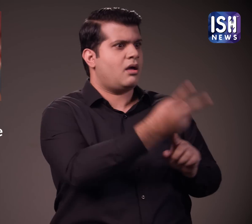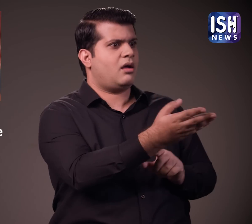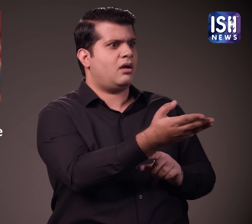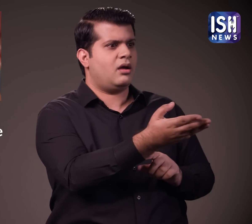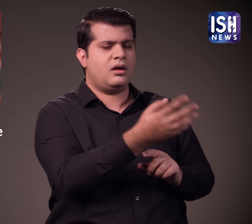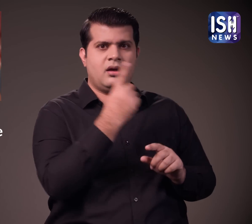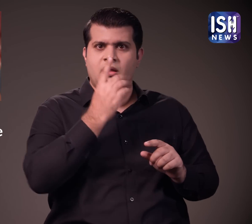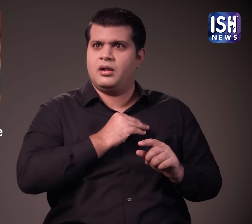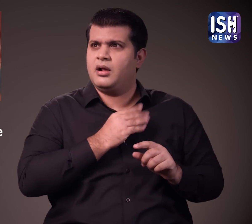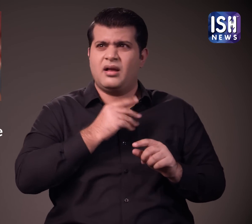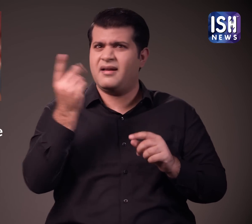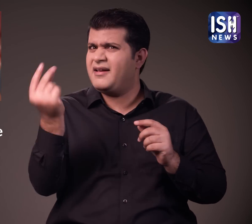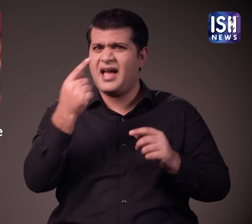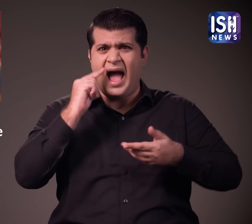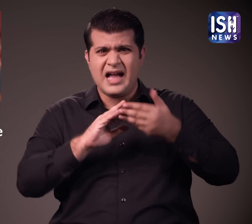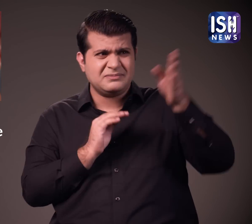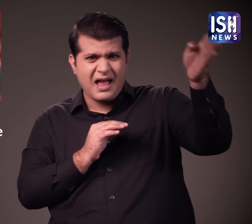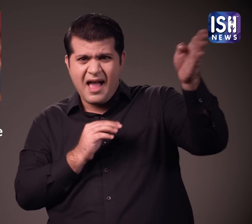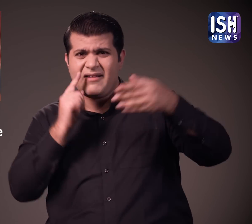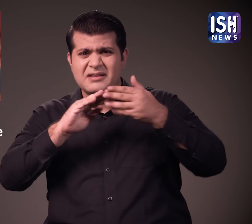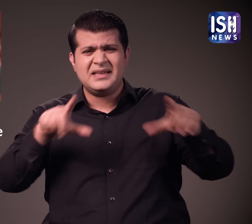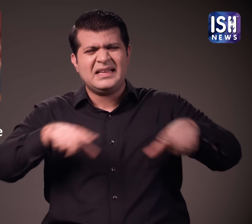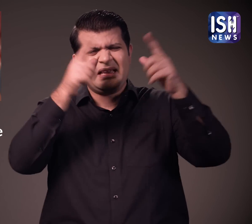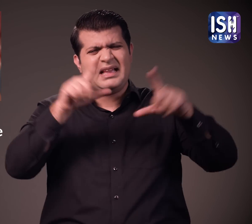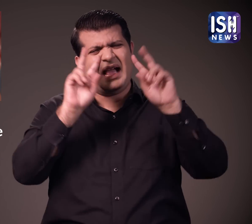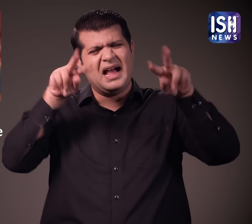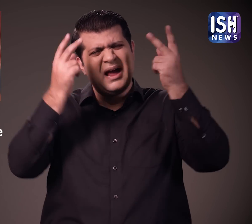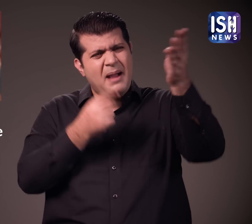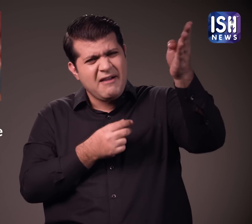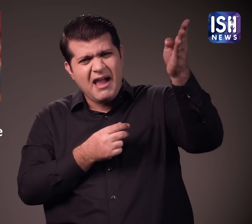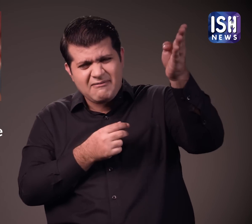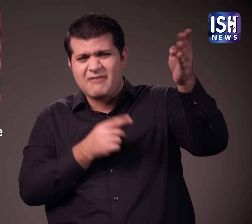When police arrived, they identified her. She told the police, "My husband is still in the forest somewhere!